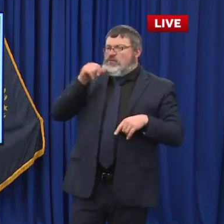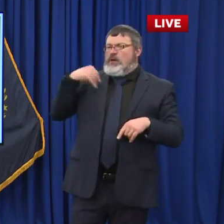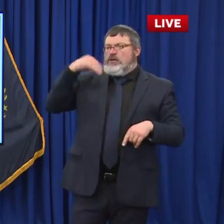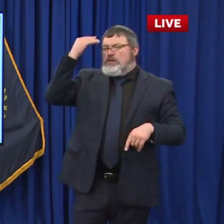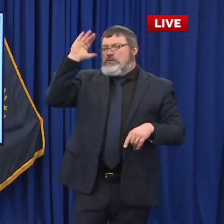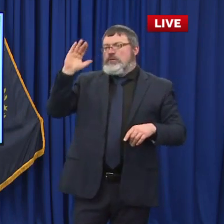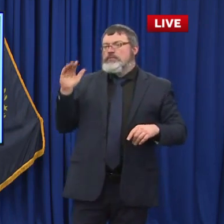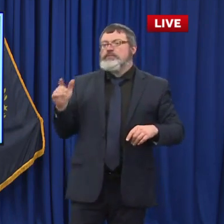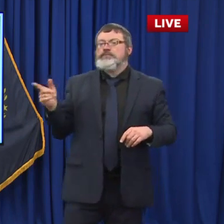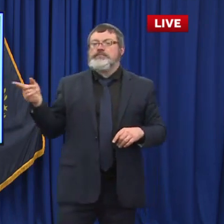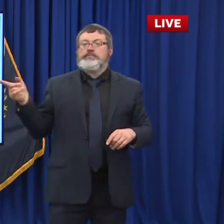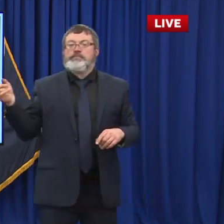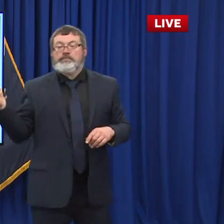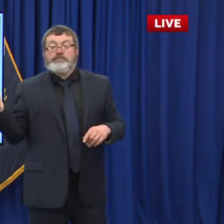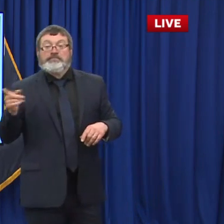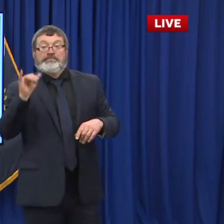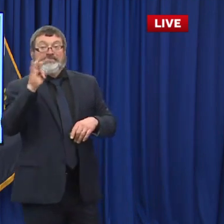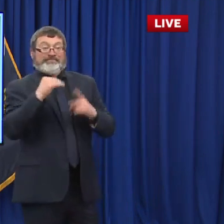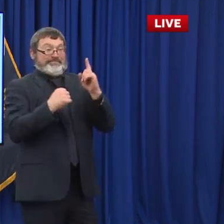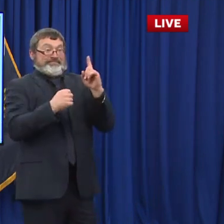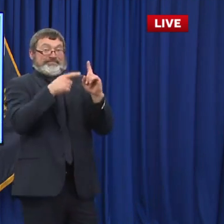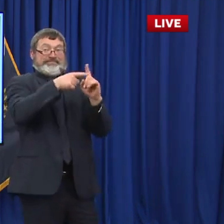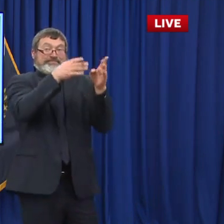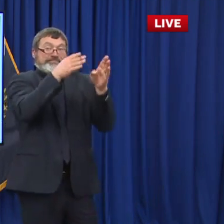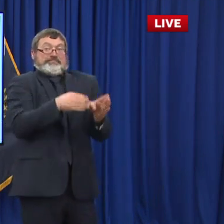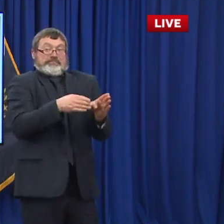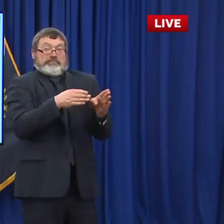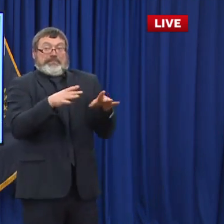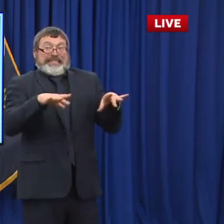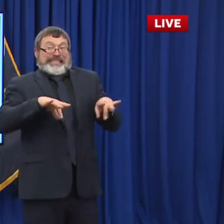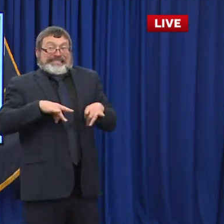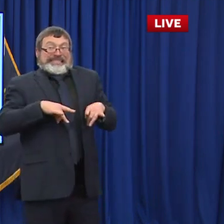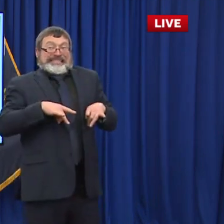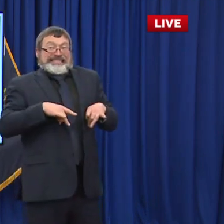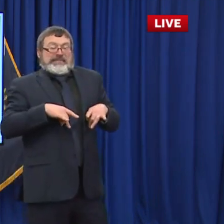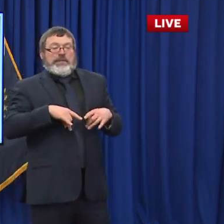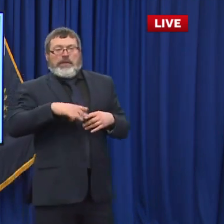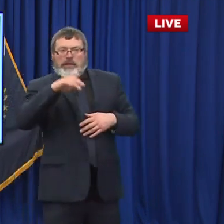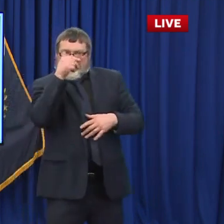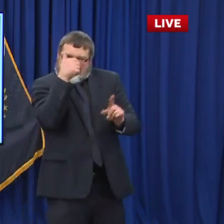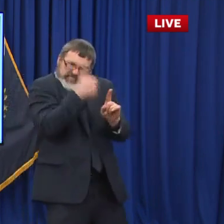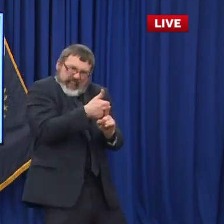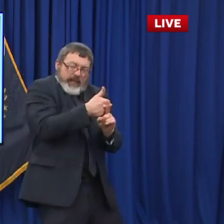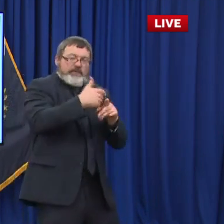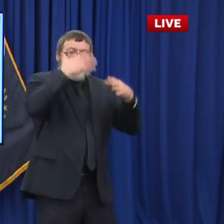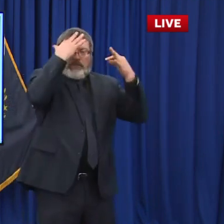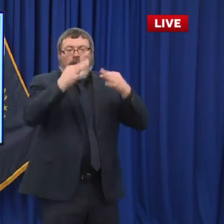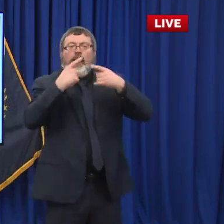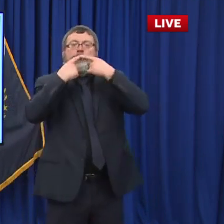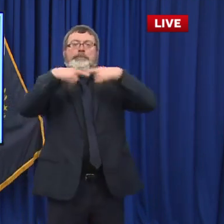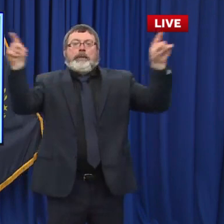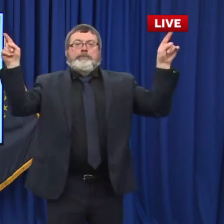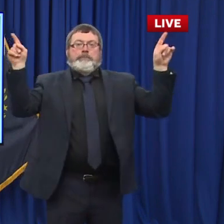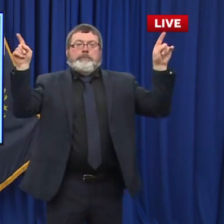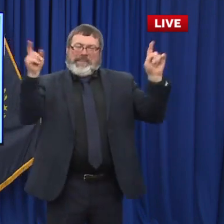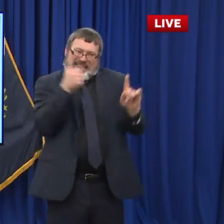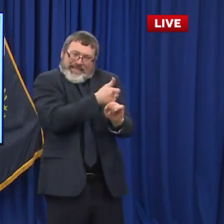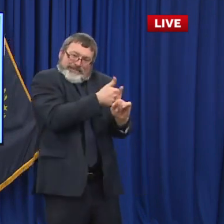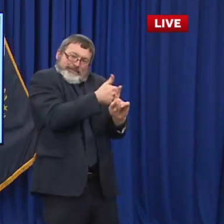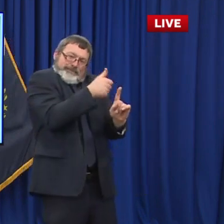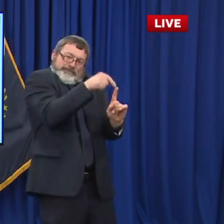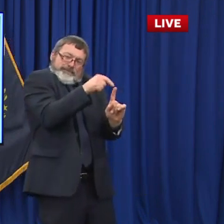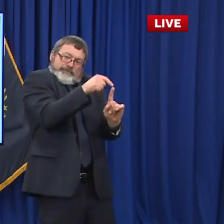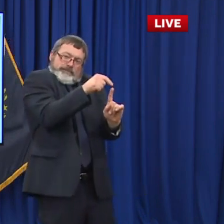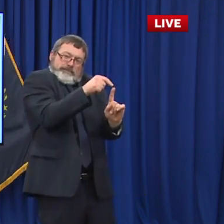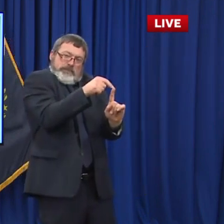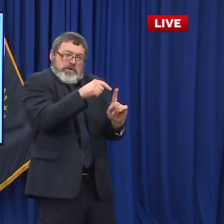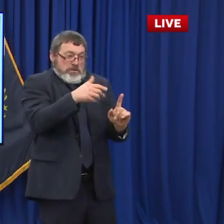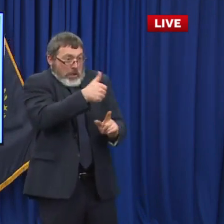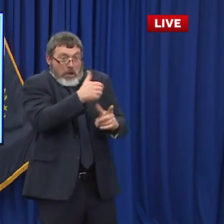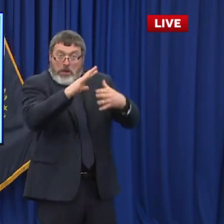SO A COUPLE THINGS THERE IF SOMEONE TESTS POSITIVE FOR THE VIRUS IT IS THEIR CHOICE AND UP TO THEM WHETHER THEY WANT TO RELEASE THAT THAT IS MEDICAL INFORMATION THAT IS TYPICALLY